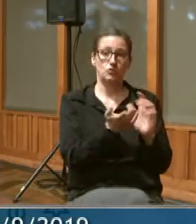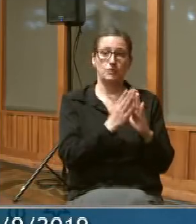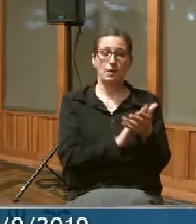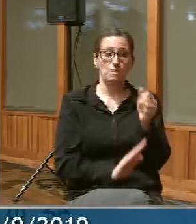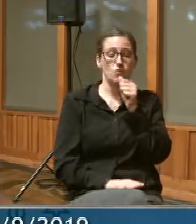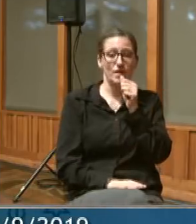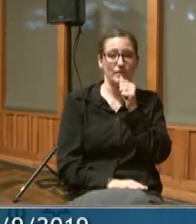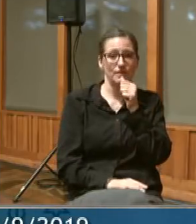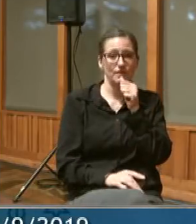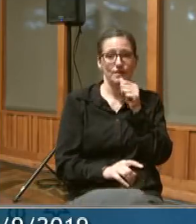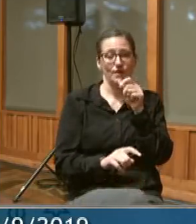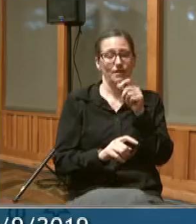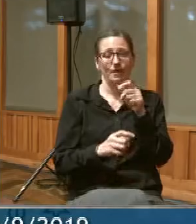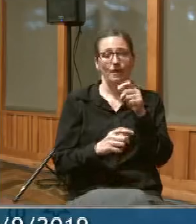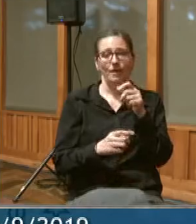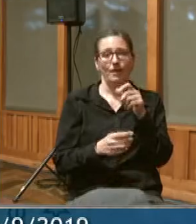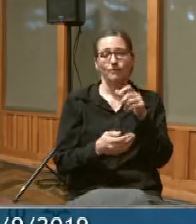TAKING OVER OUR PUBLIC FACILITIES BECAUSE ONCE YOU GO